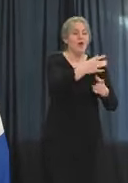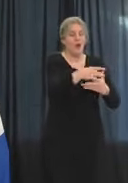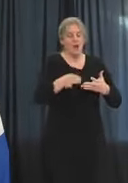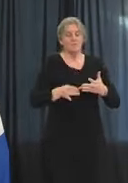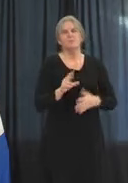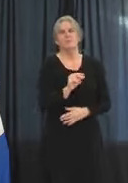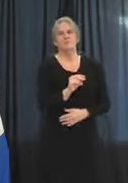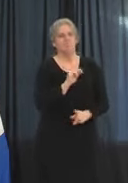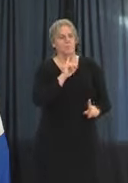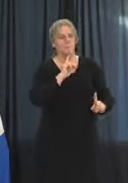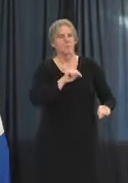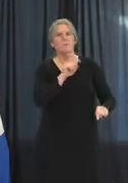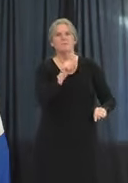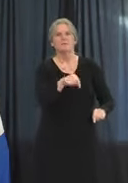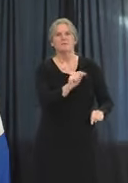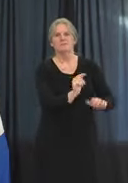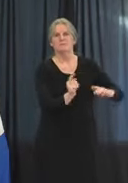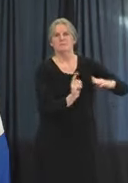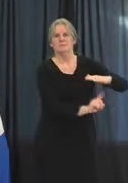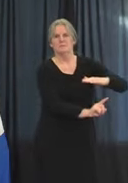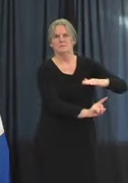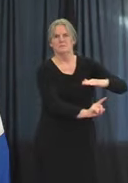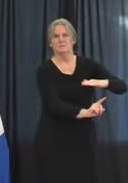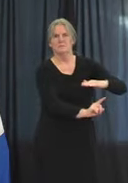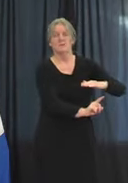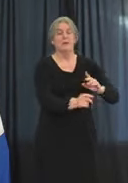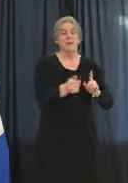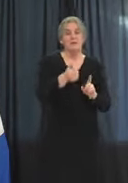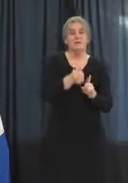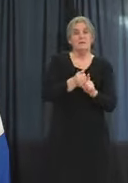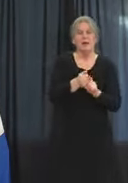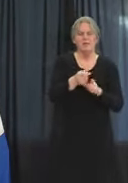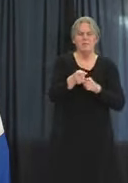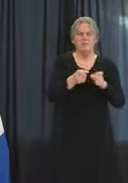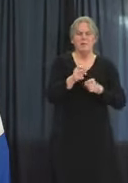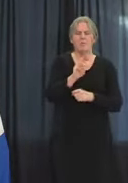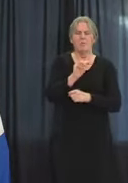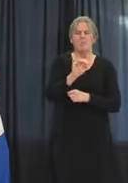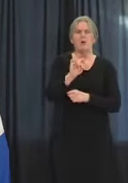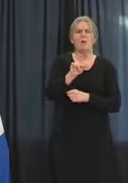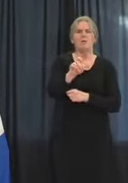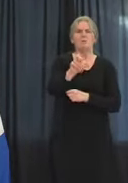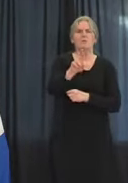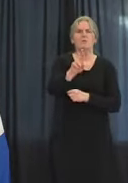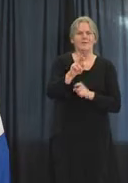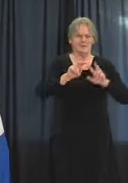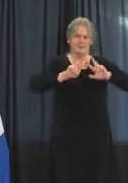It is an order. Self-monitoring for those required or advised to do so is